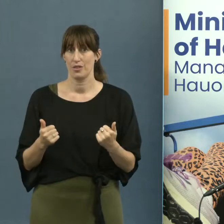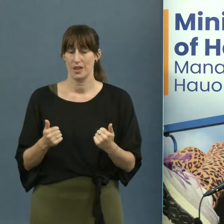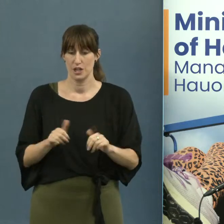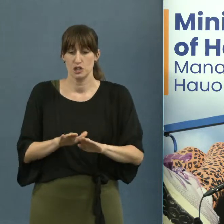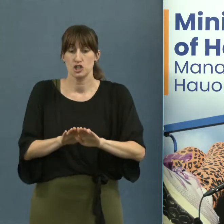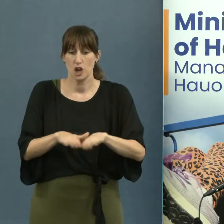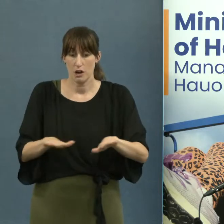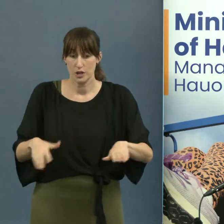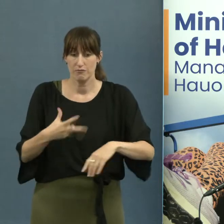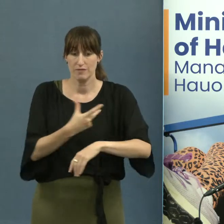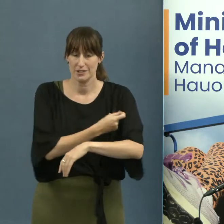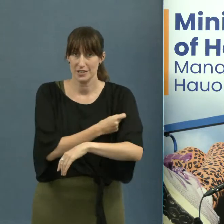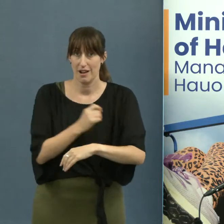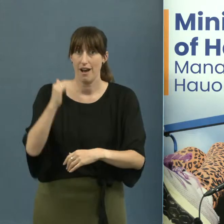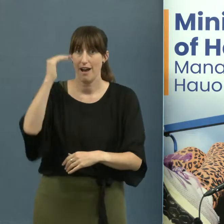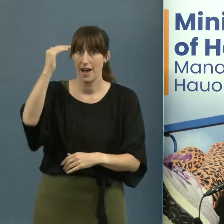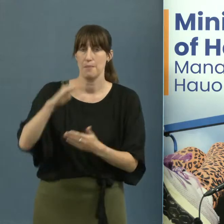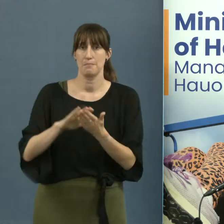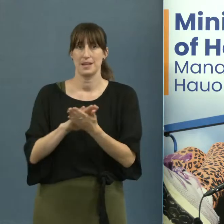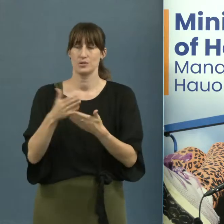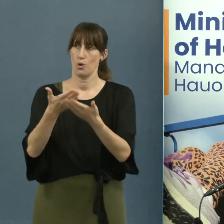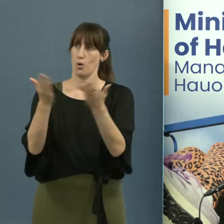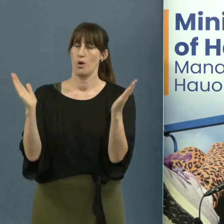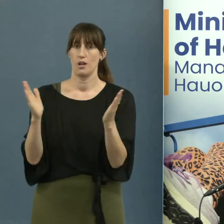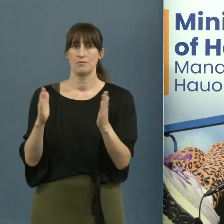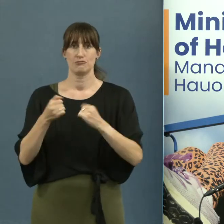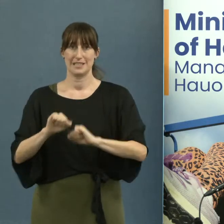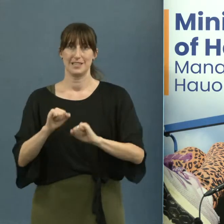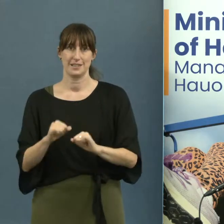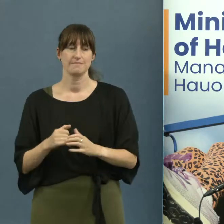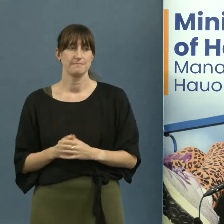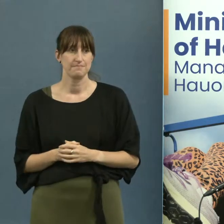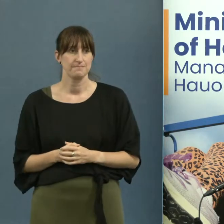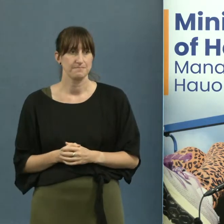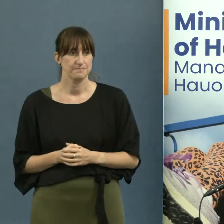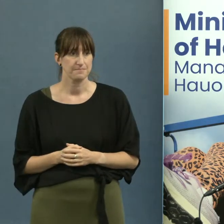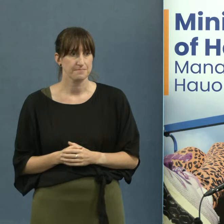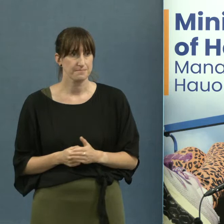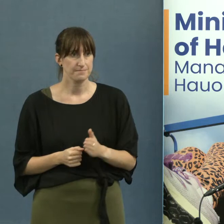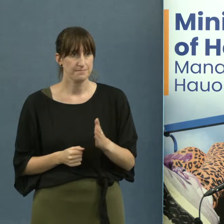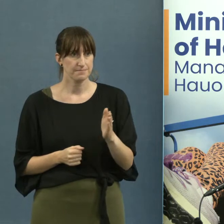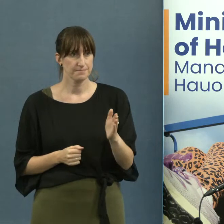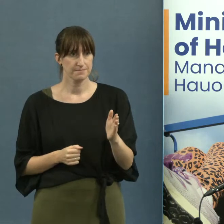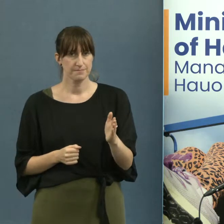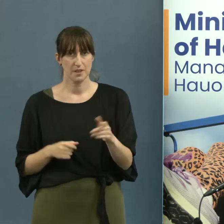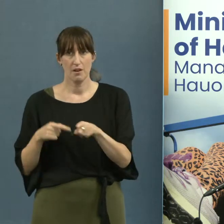health protection, is childhood...high childhood